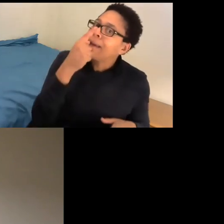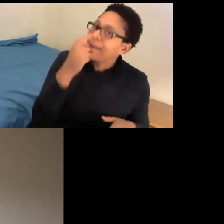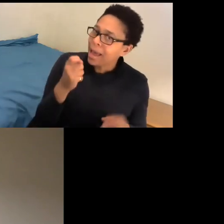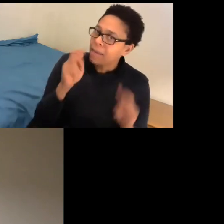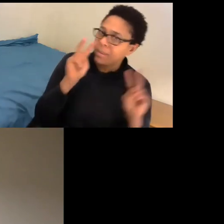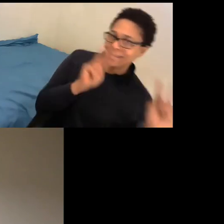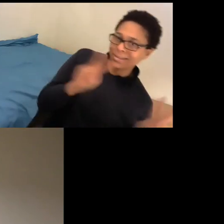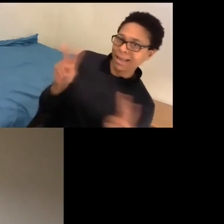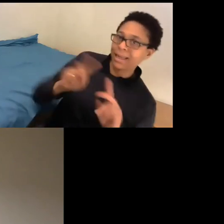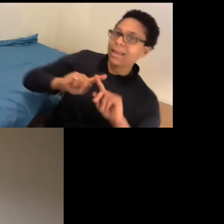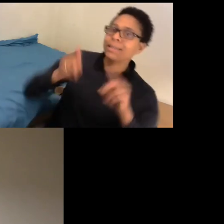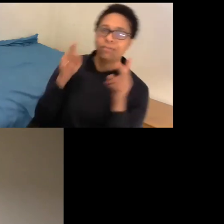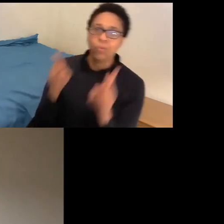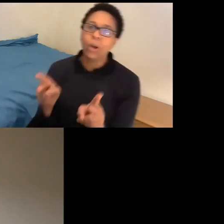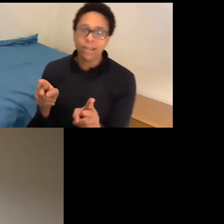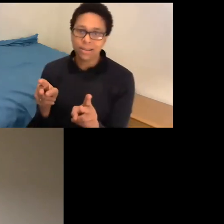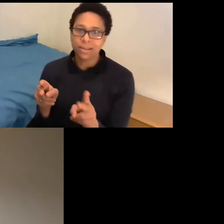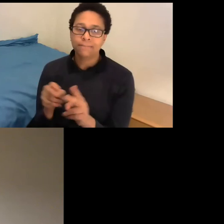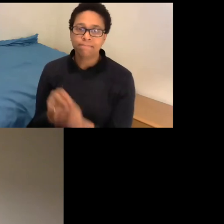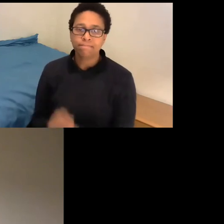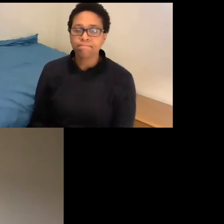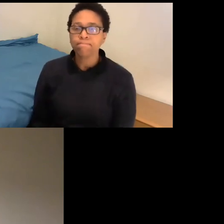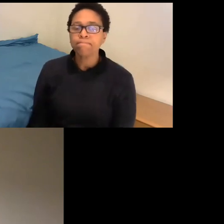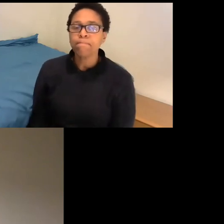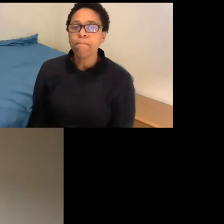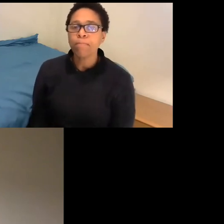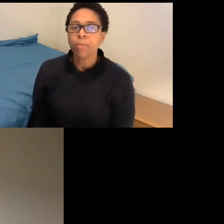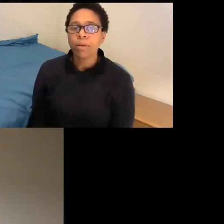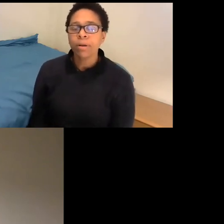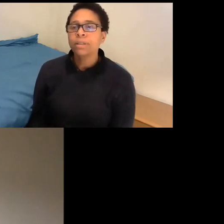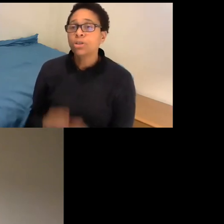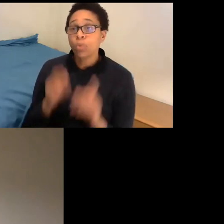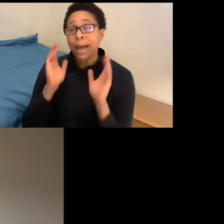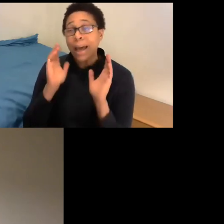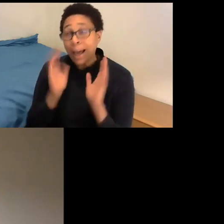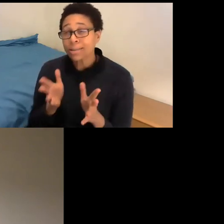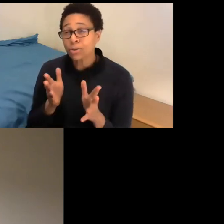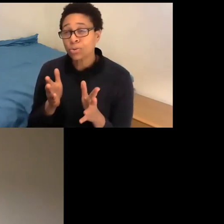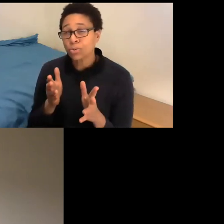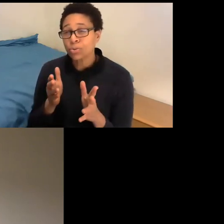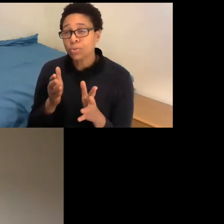has to, uh, it has to sort of address different architectures